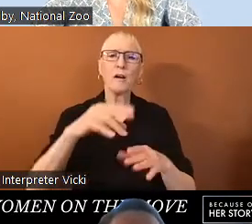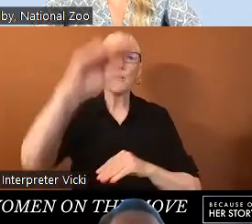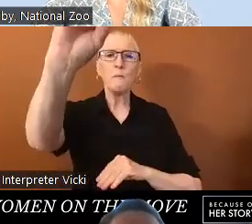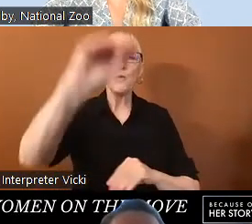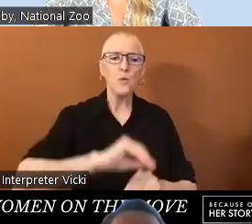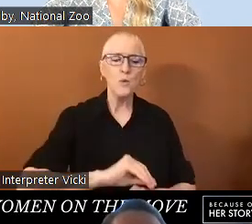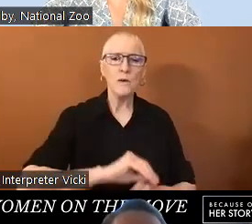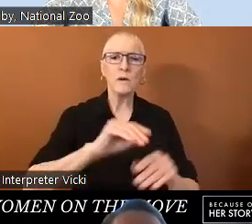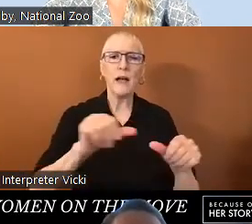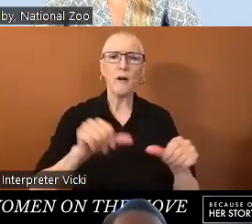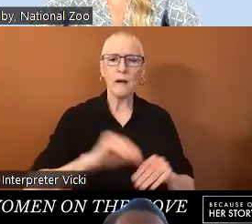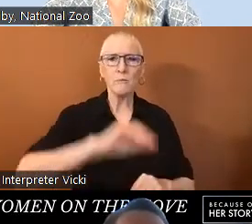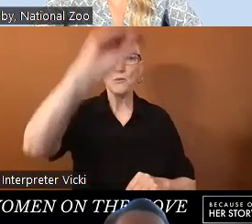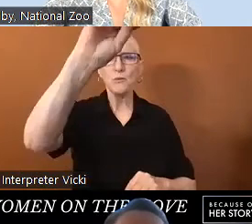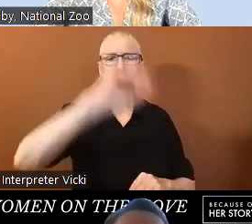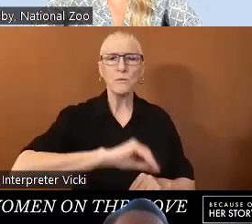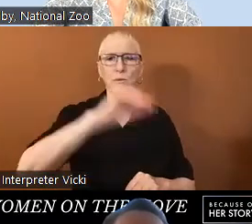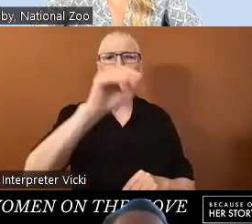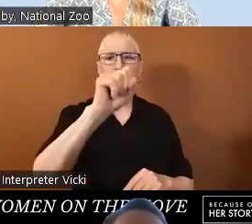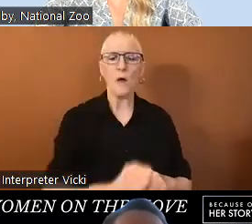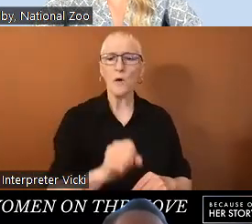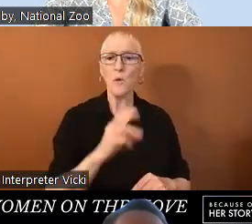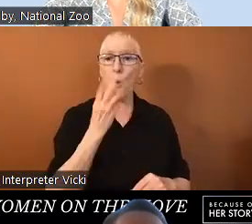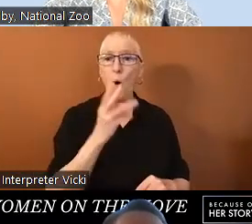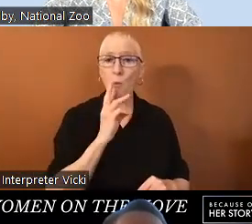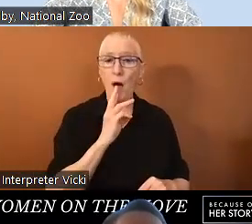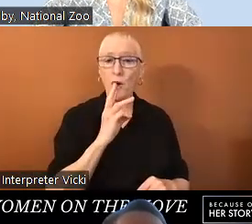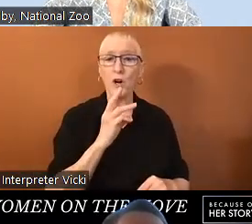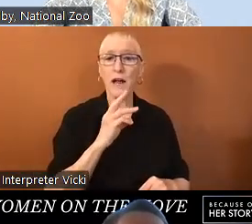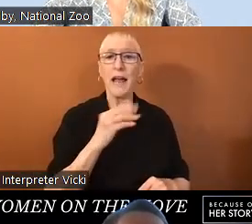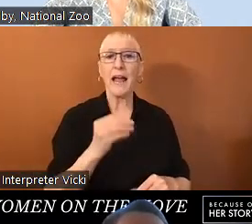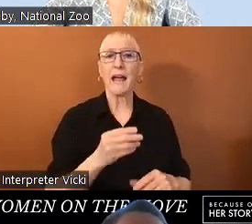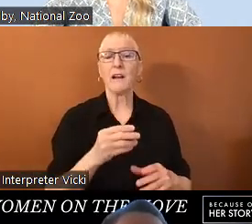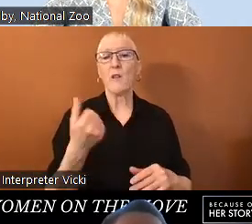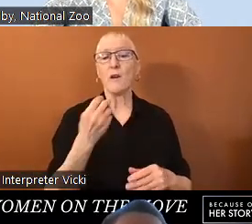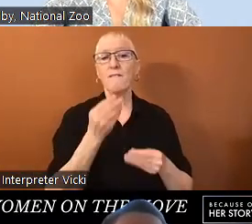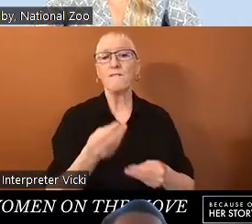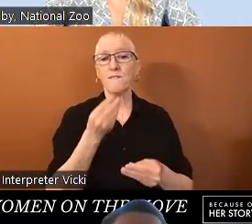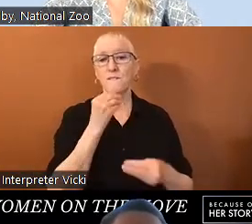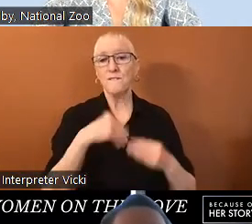areas and southern warm water calving areas, and because most whales migrate these long